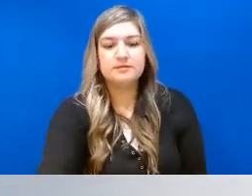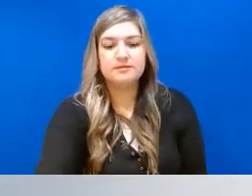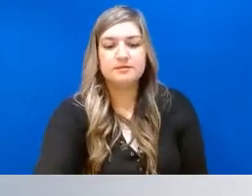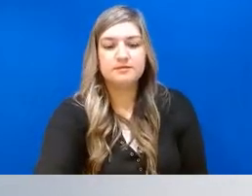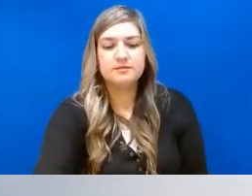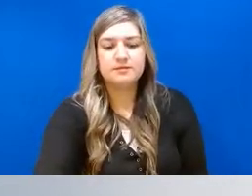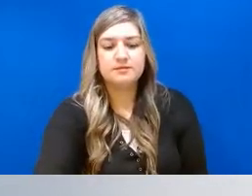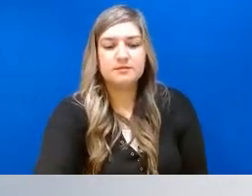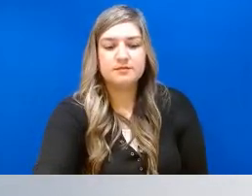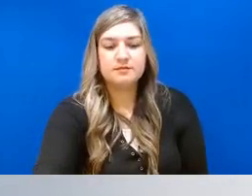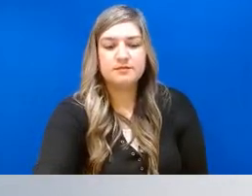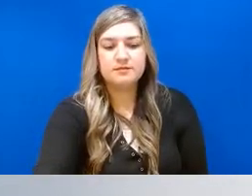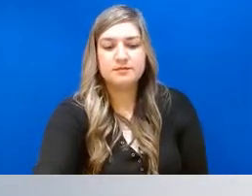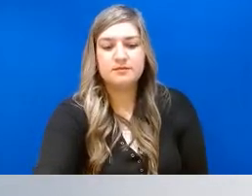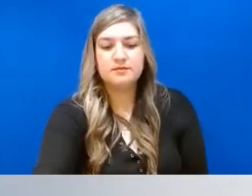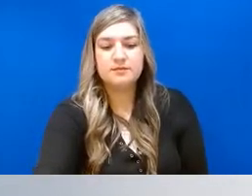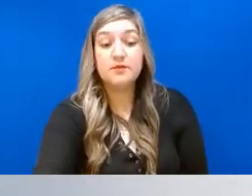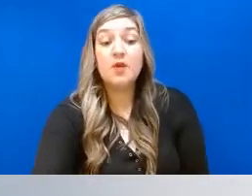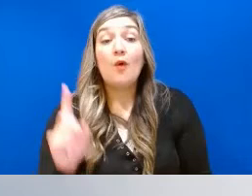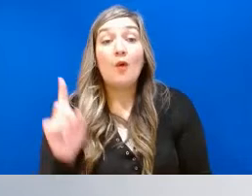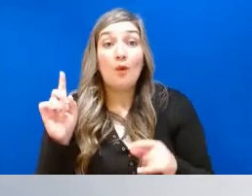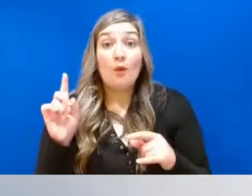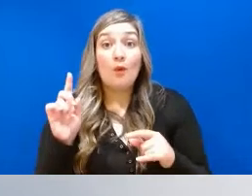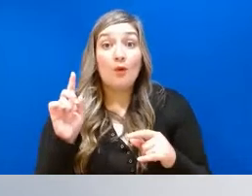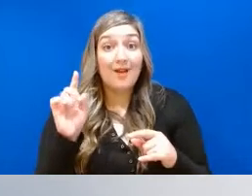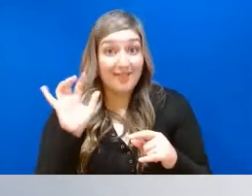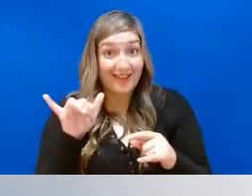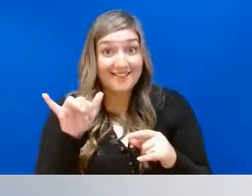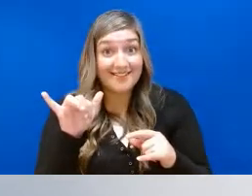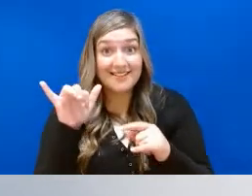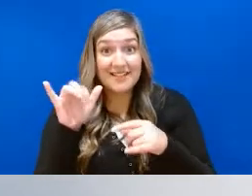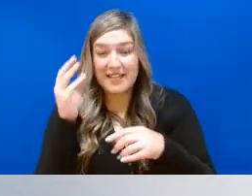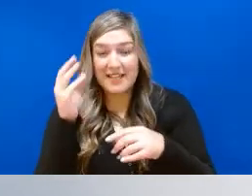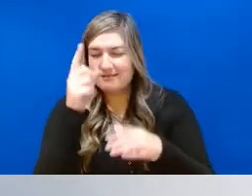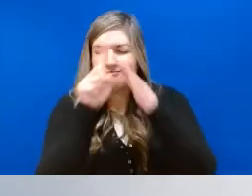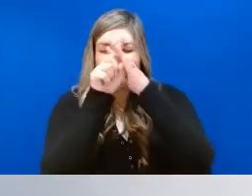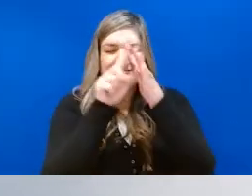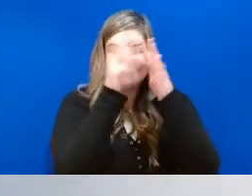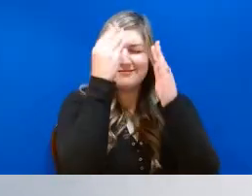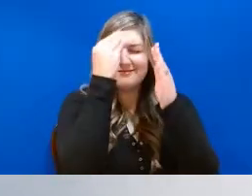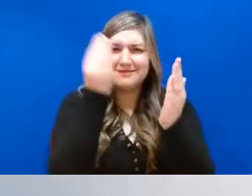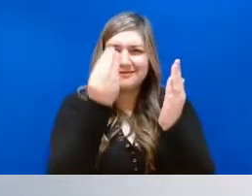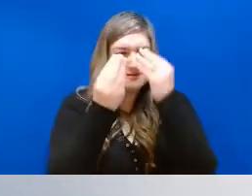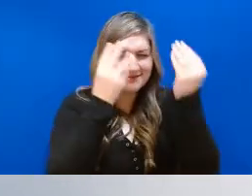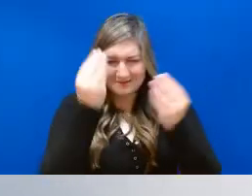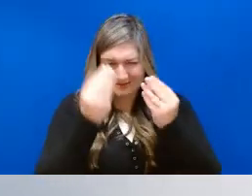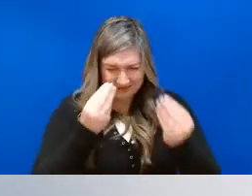As you've done that, you should start to see some core values that kind of stand out because different things are going to come up for different people.